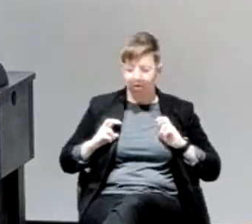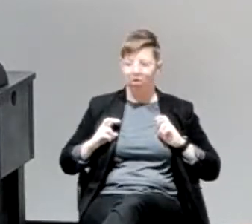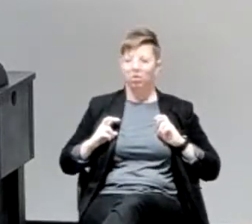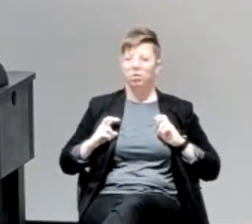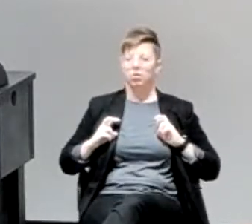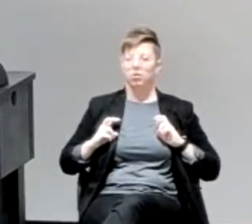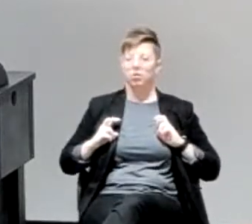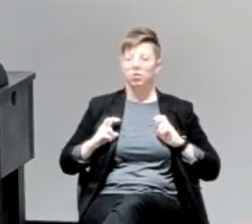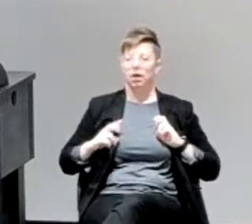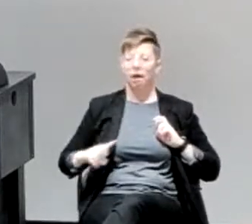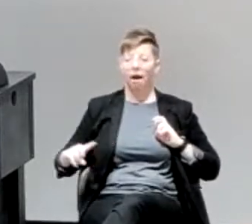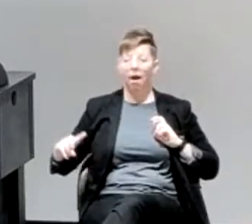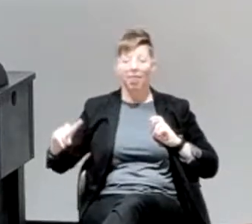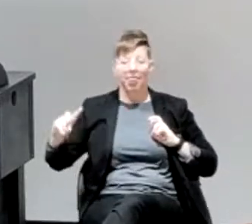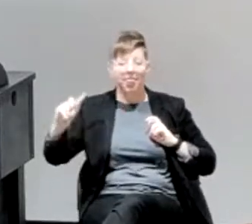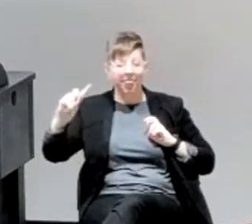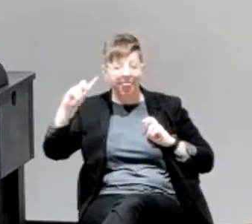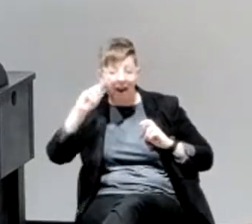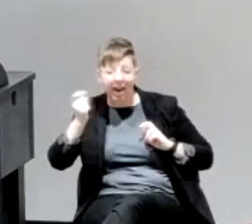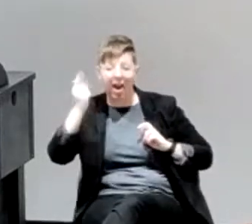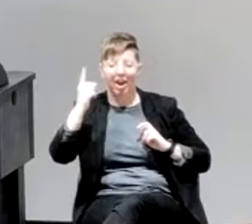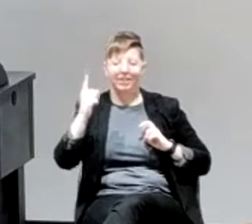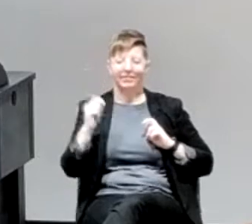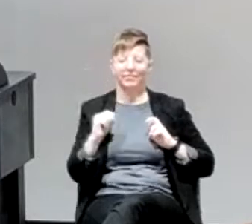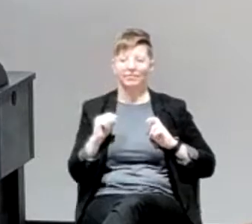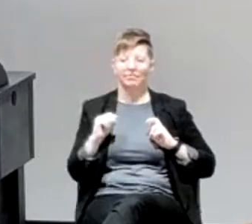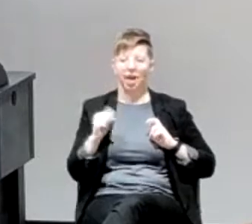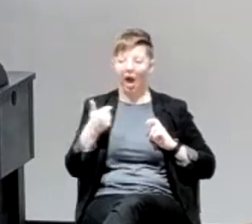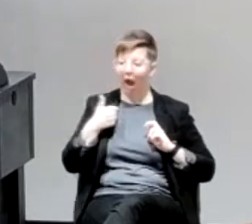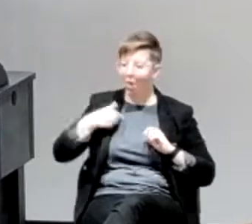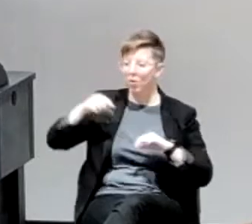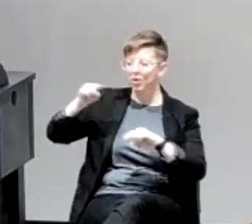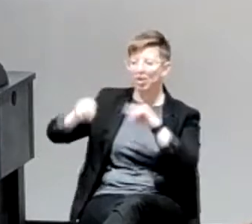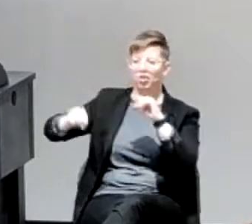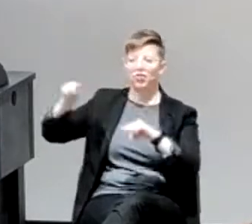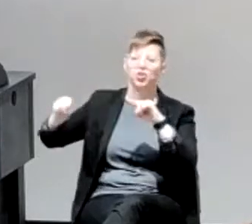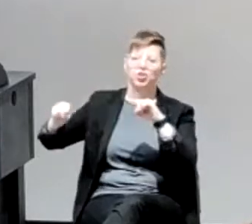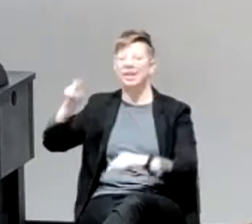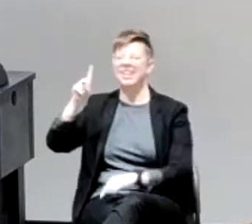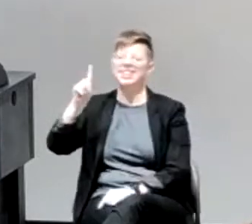Because time was plentiful when you were sitting locked up.